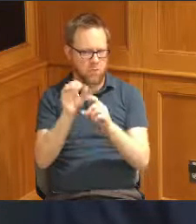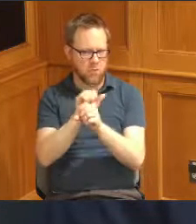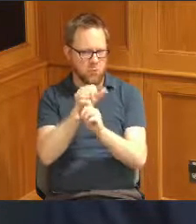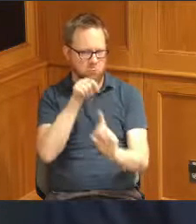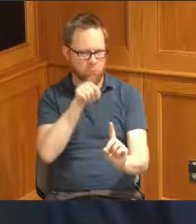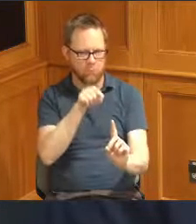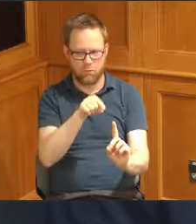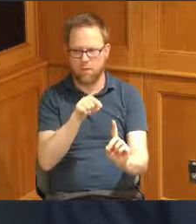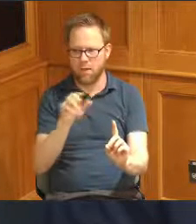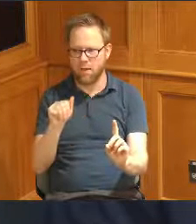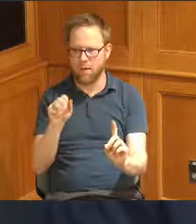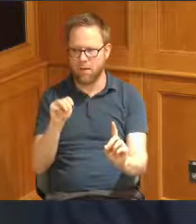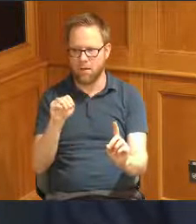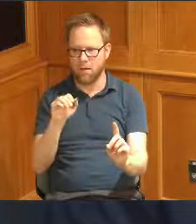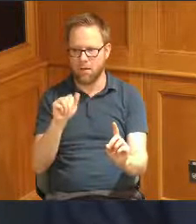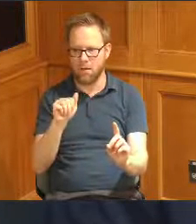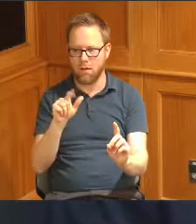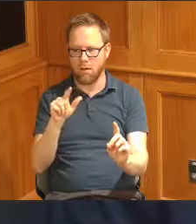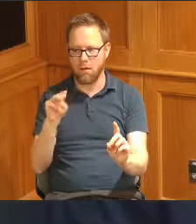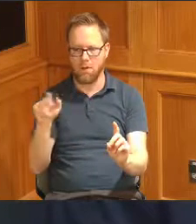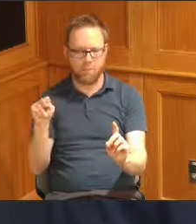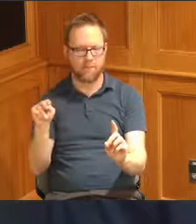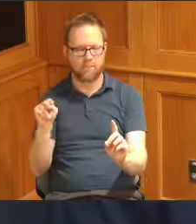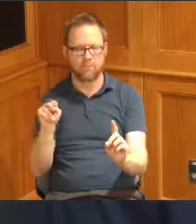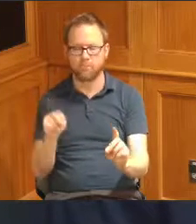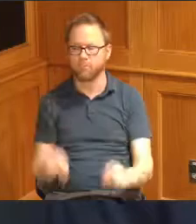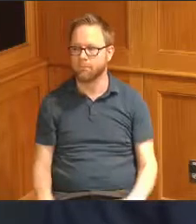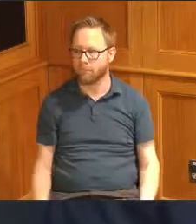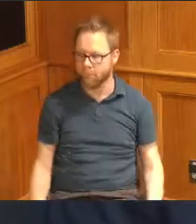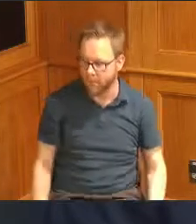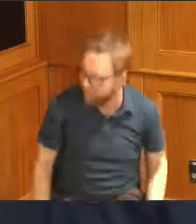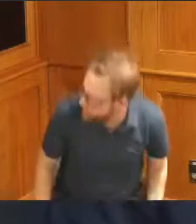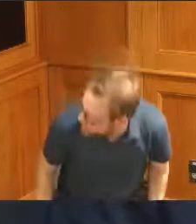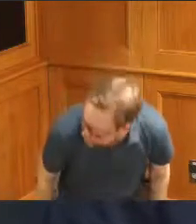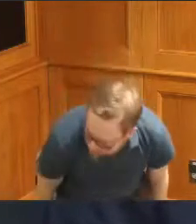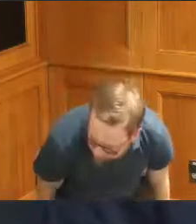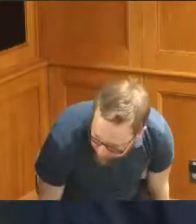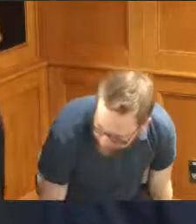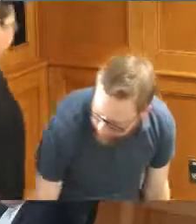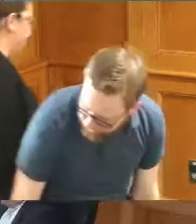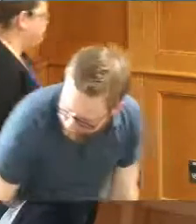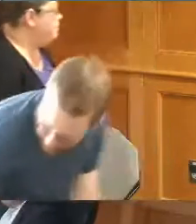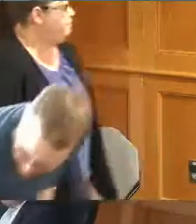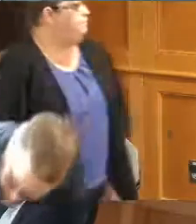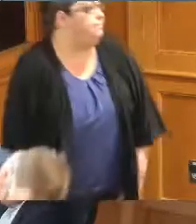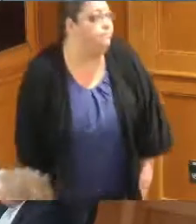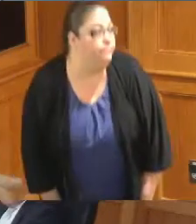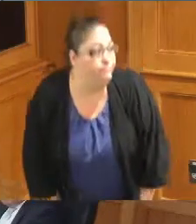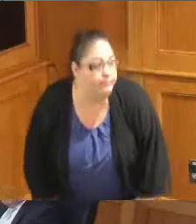for doing that work thank you Commissioner Dumas thank you Madam chair I also want to reiterate